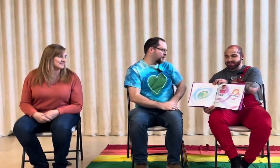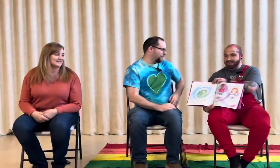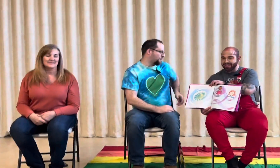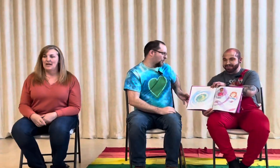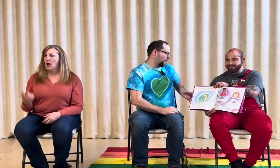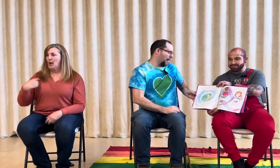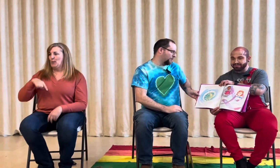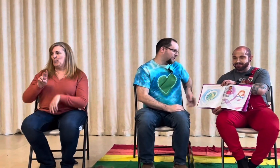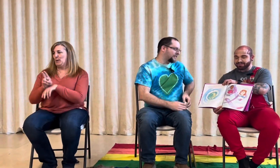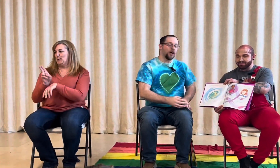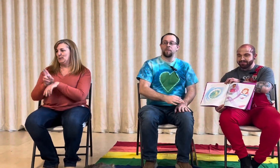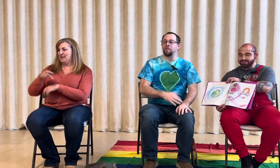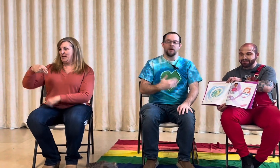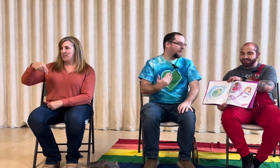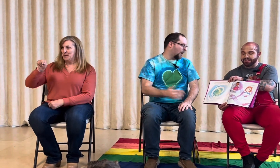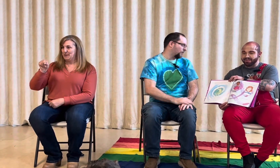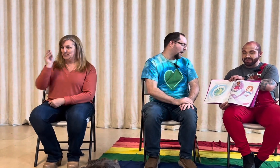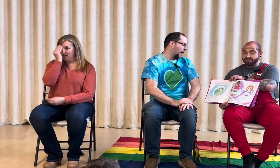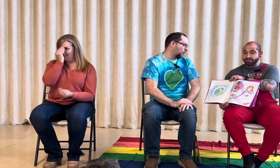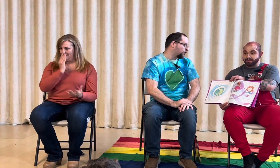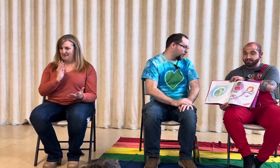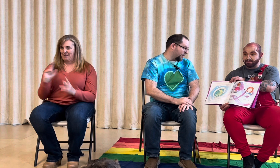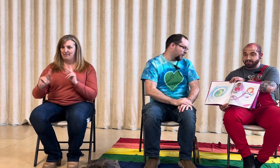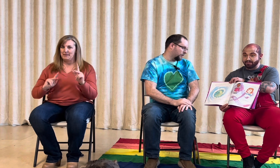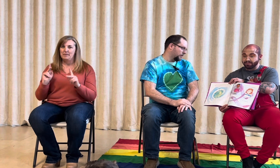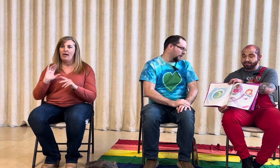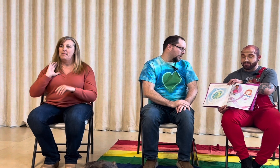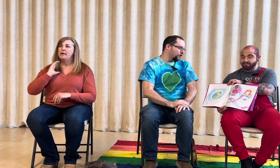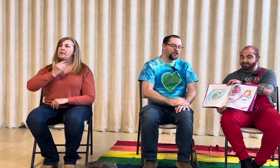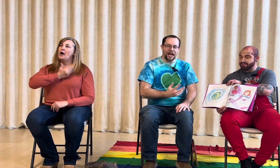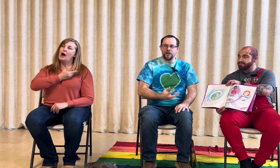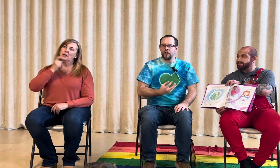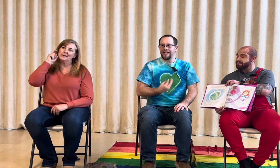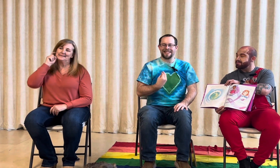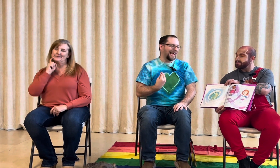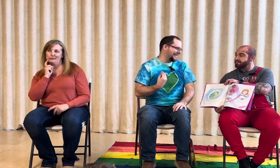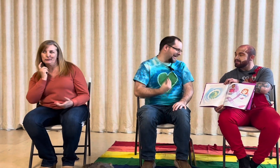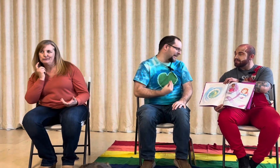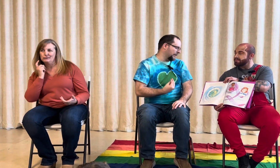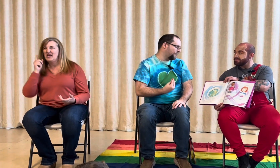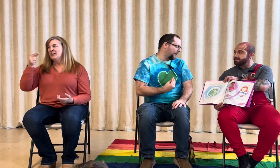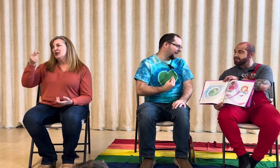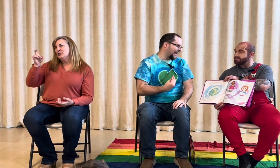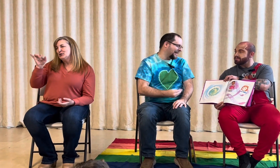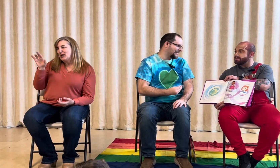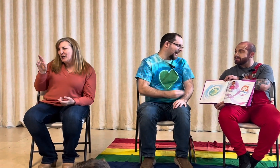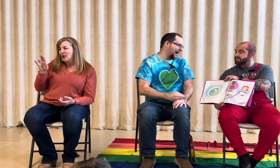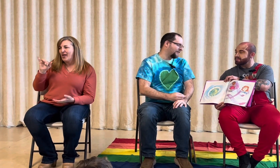We use pronouns to tell people about our gender. Gender is that tingly feeling inside